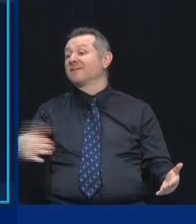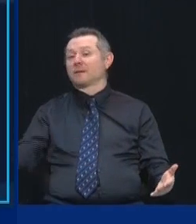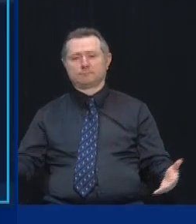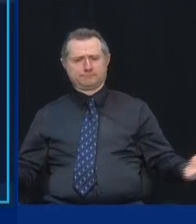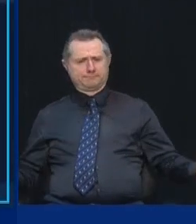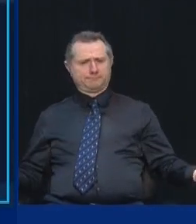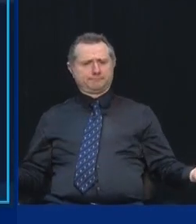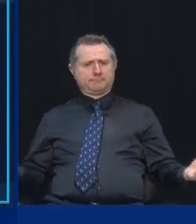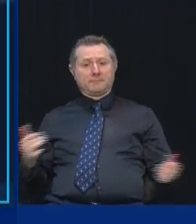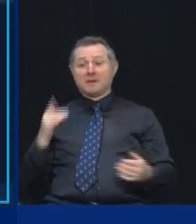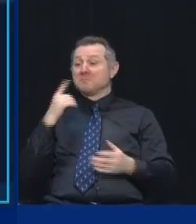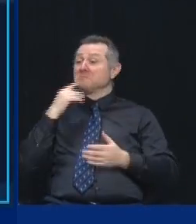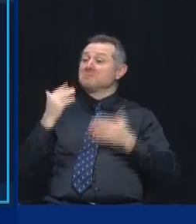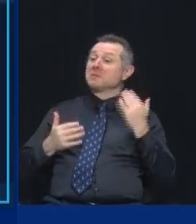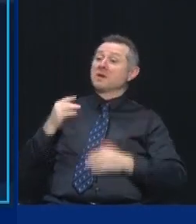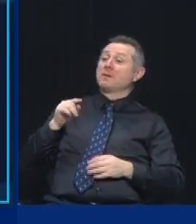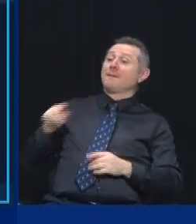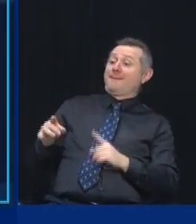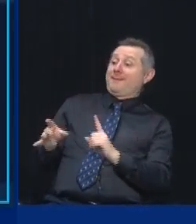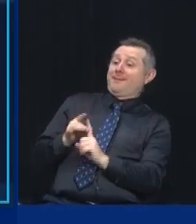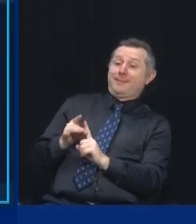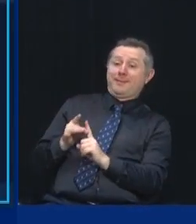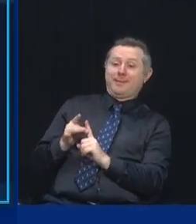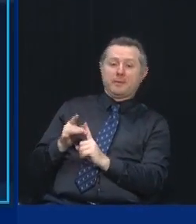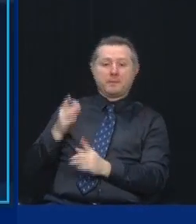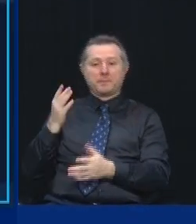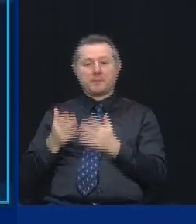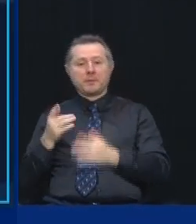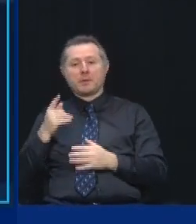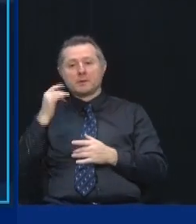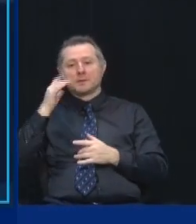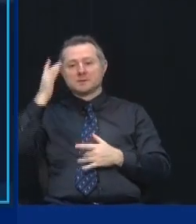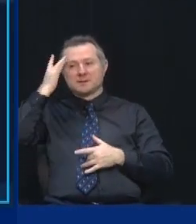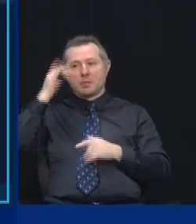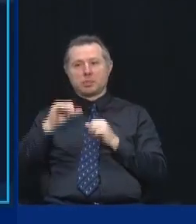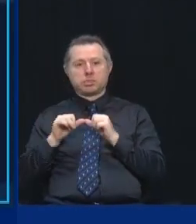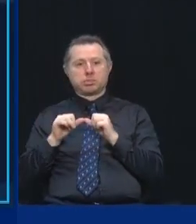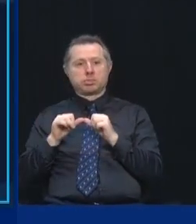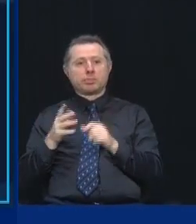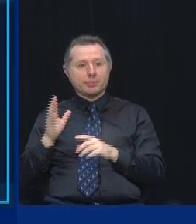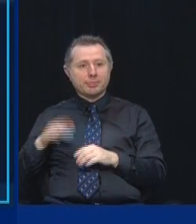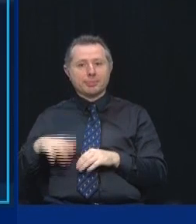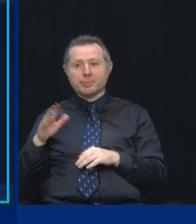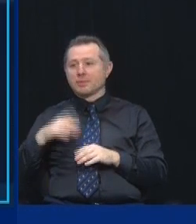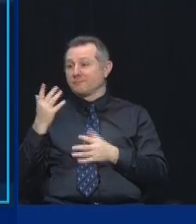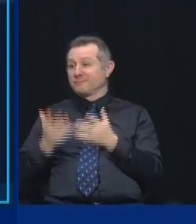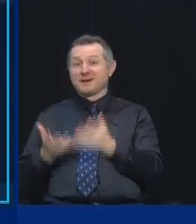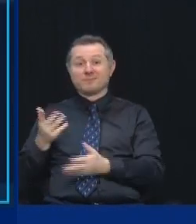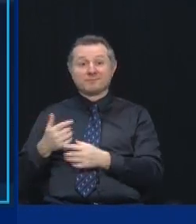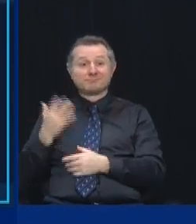WE'VE HAD A LOT OF YOUNG PEOPLE WHO HAVE DIED.